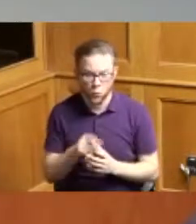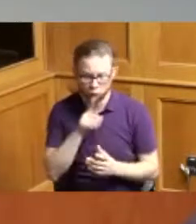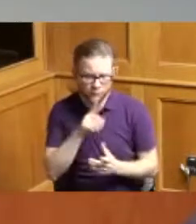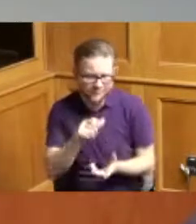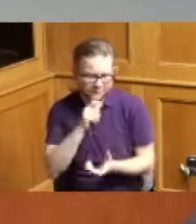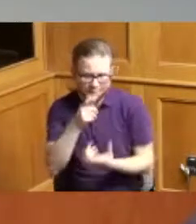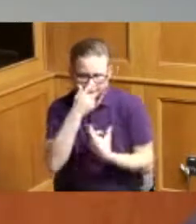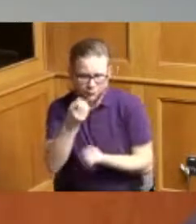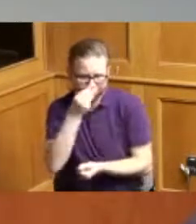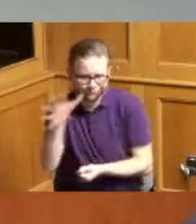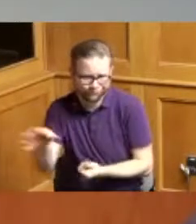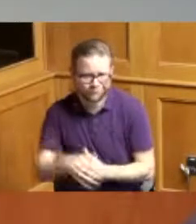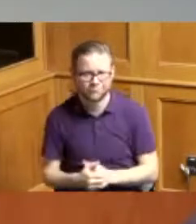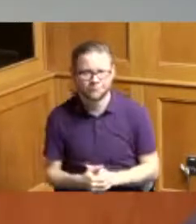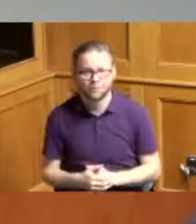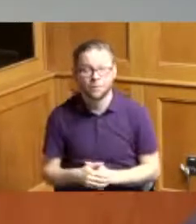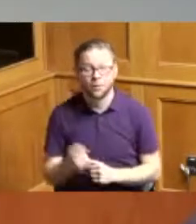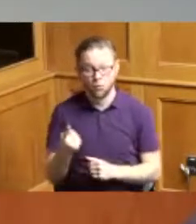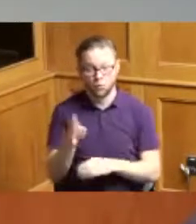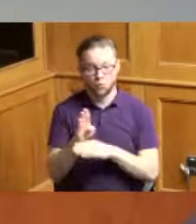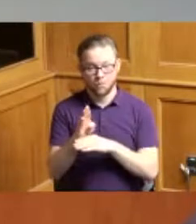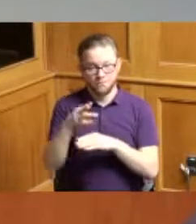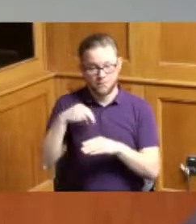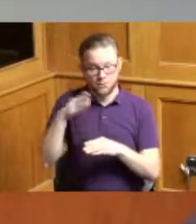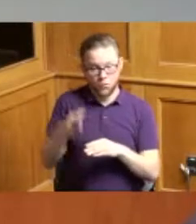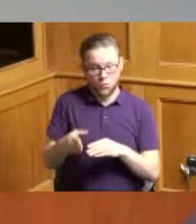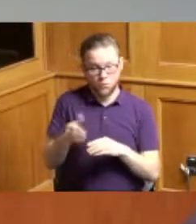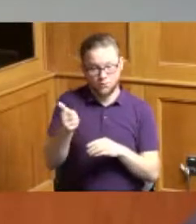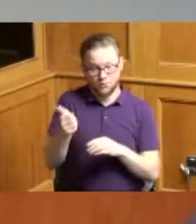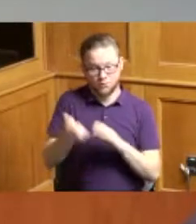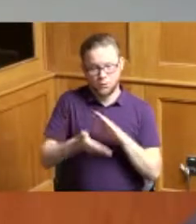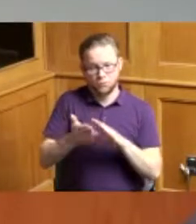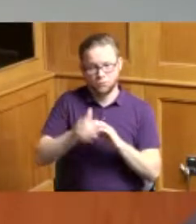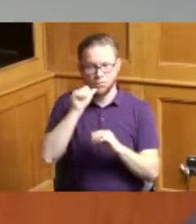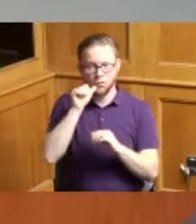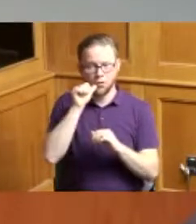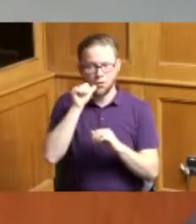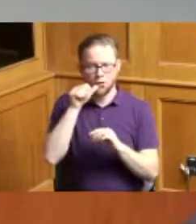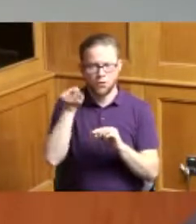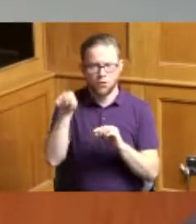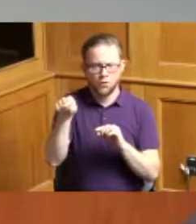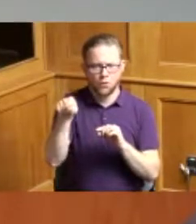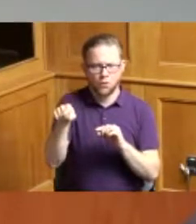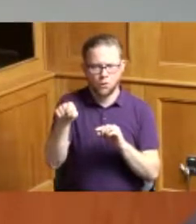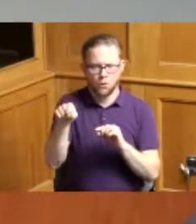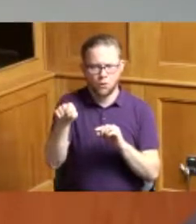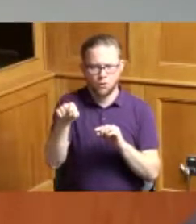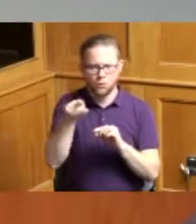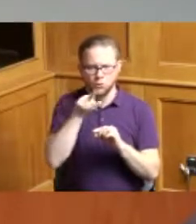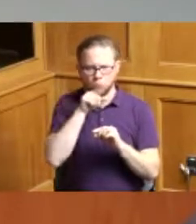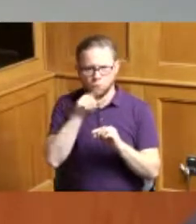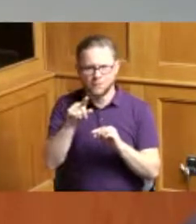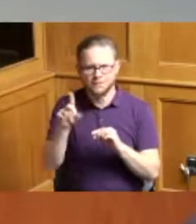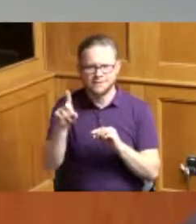I did hear from a business owner who he runs a bar out in kind of the dent cleaves area